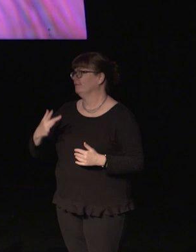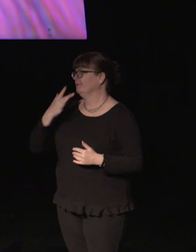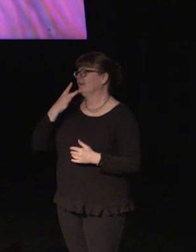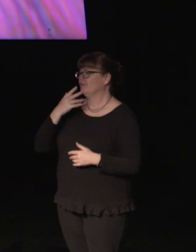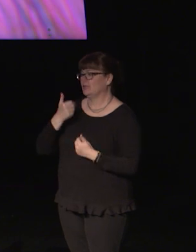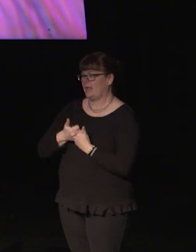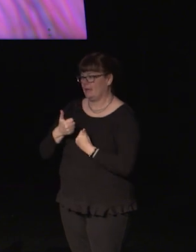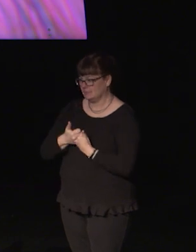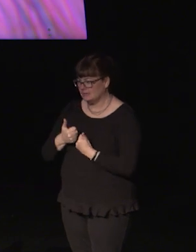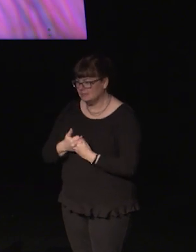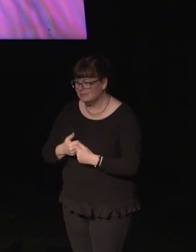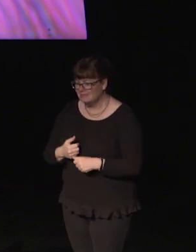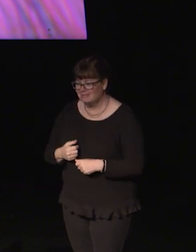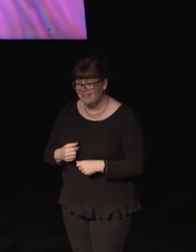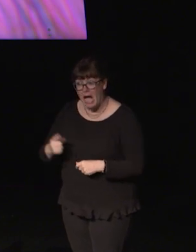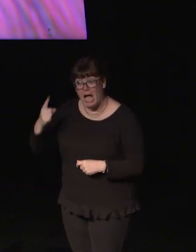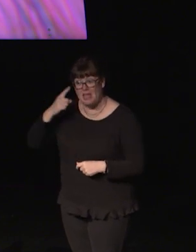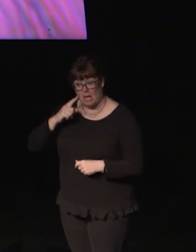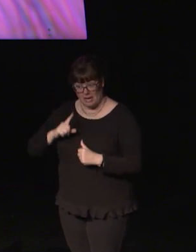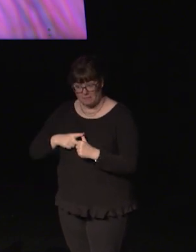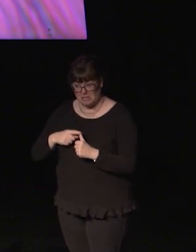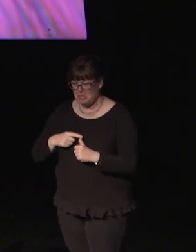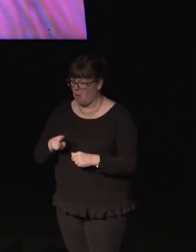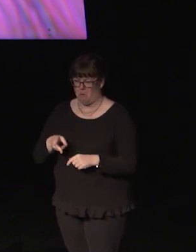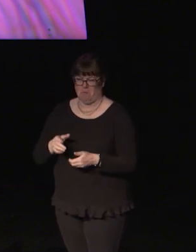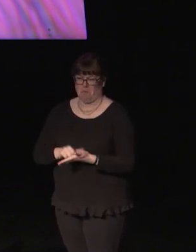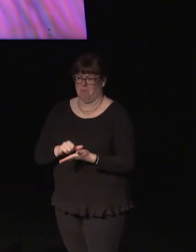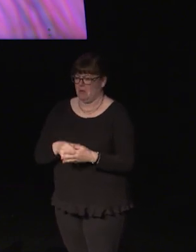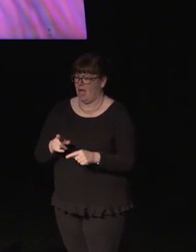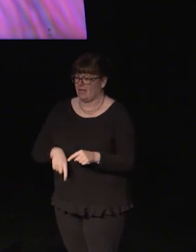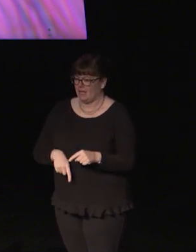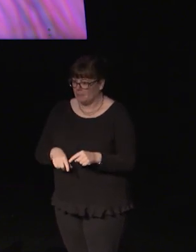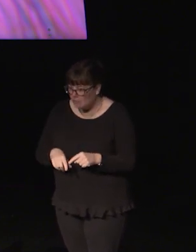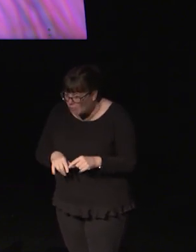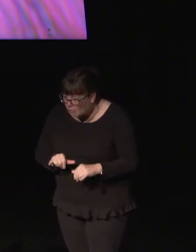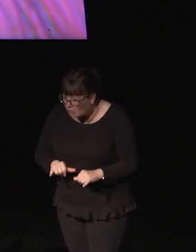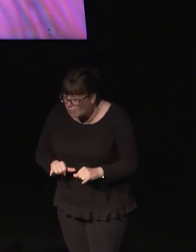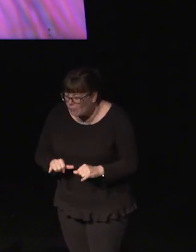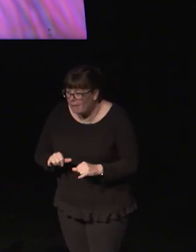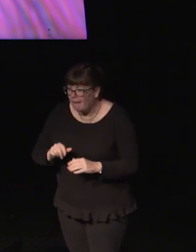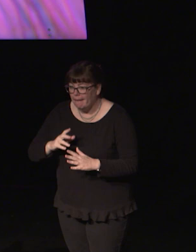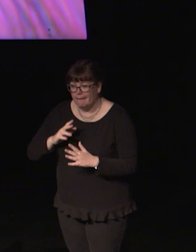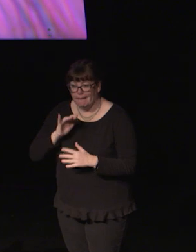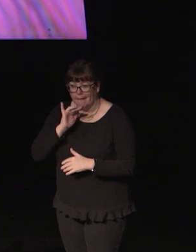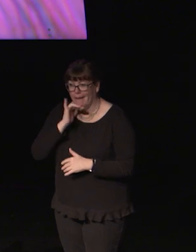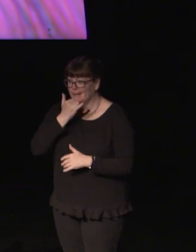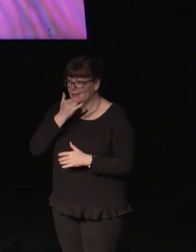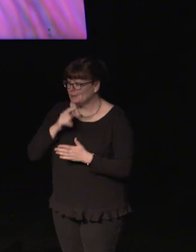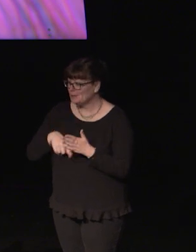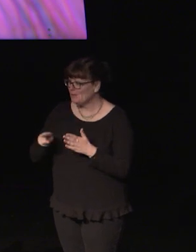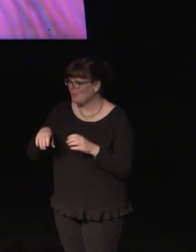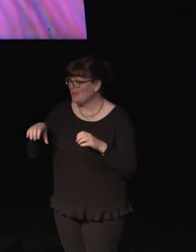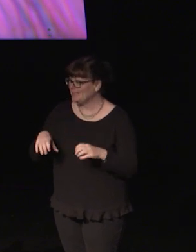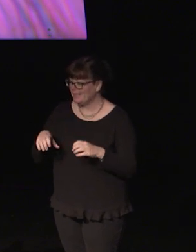that I thought I wouldn't be able to play. But because of, intentionally what they did, it works really well.